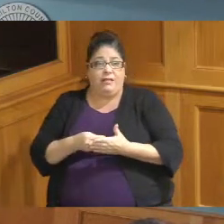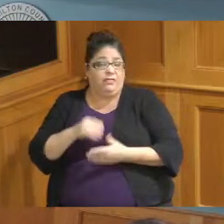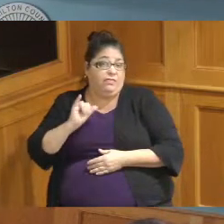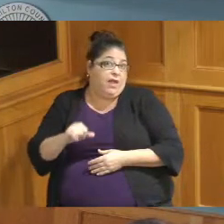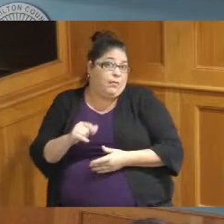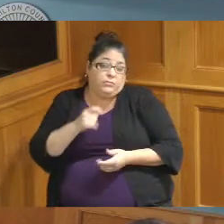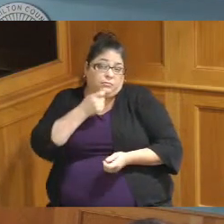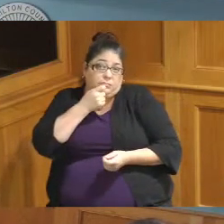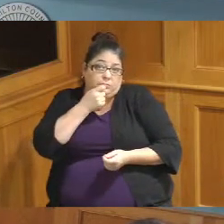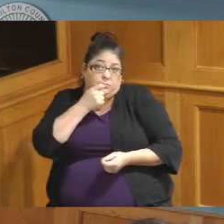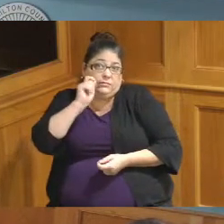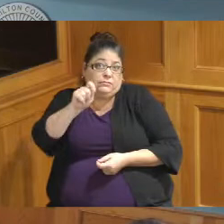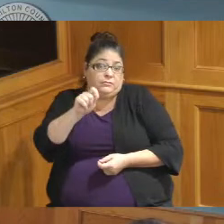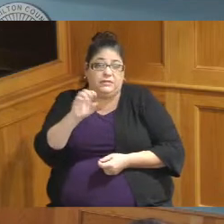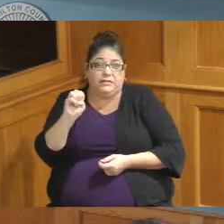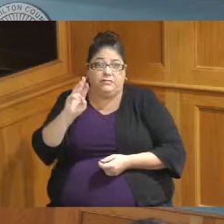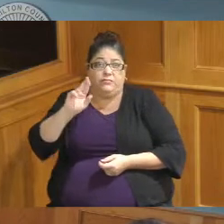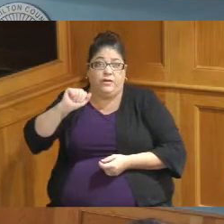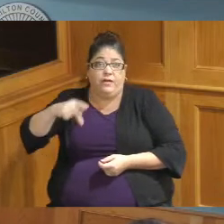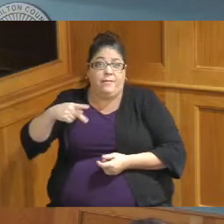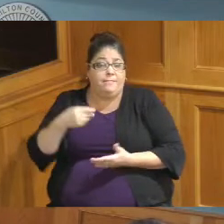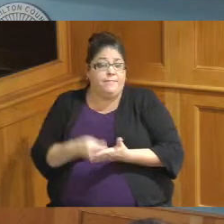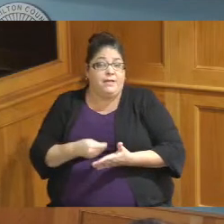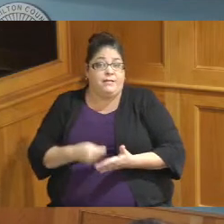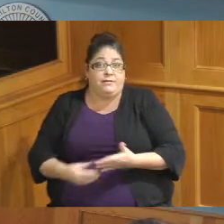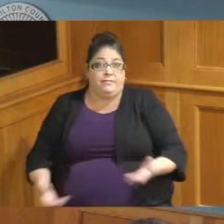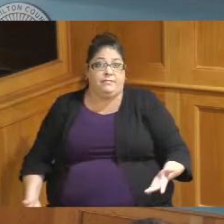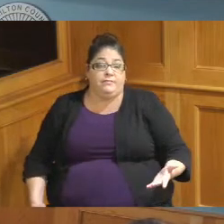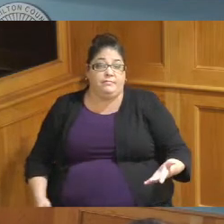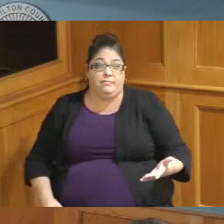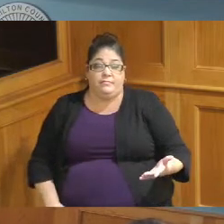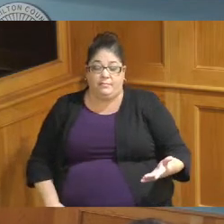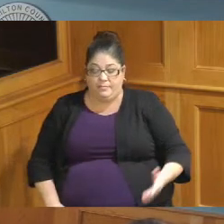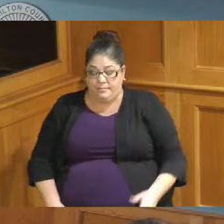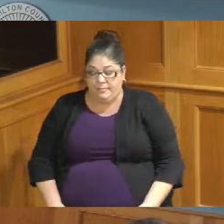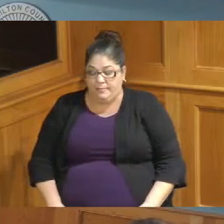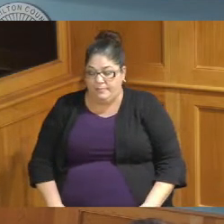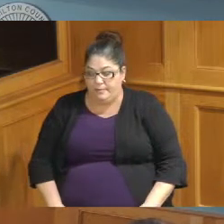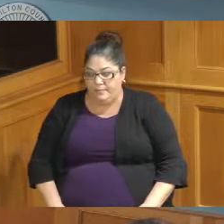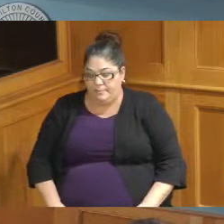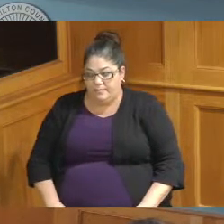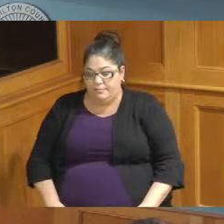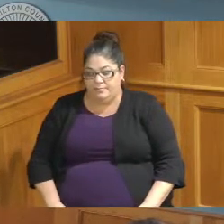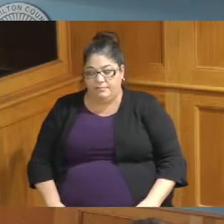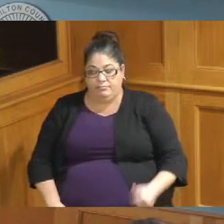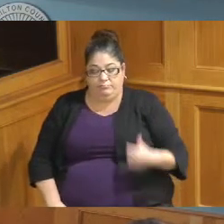wasn't like it's let you know the E the rap money I may have wanted to put some more just like you